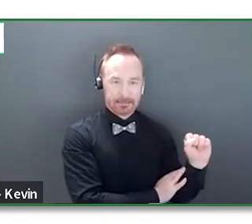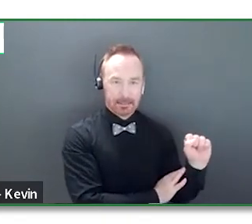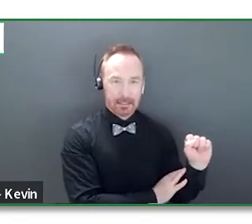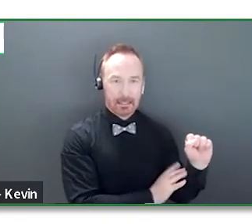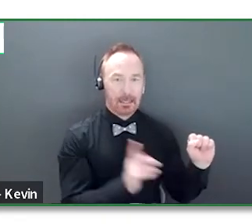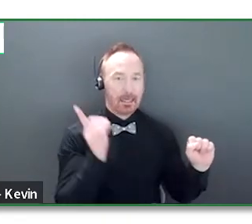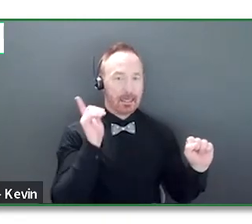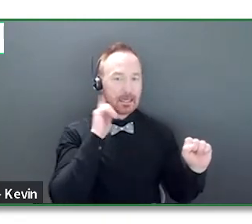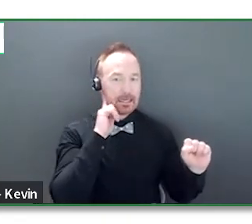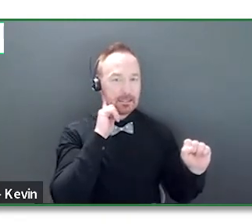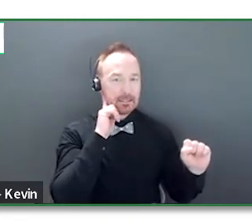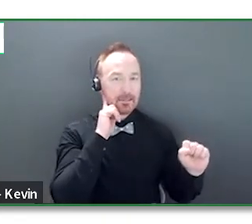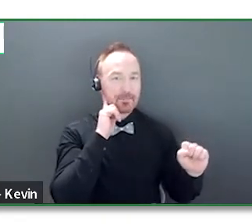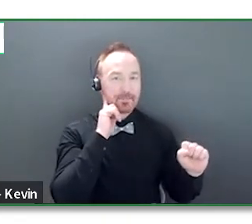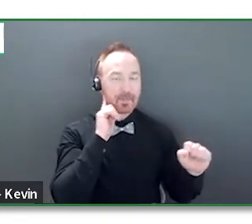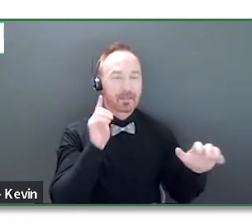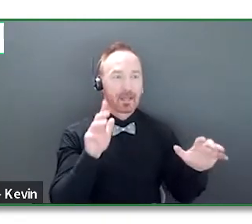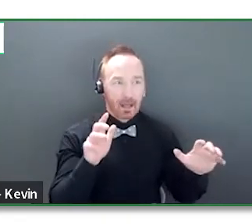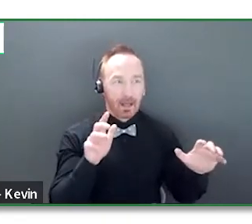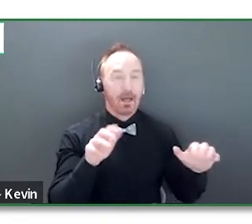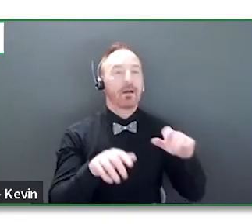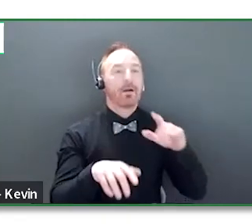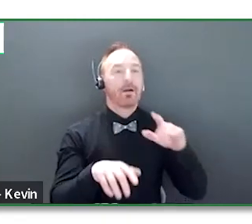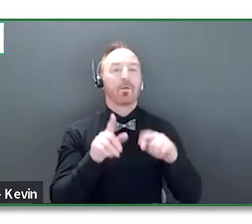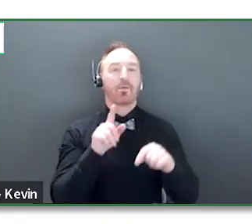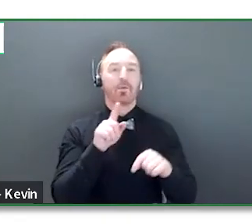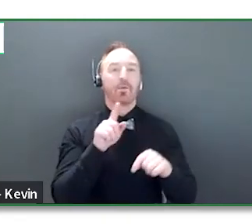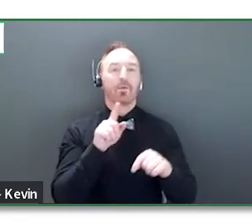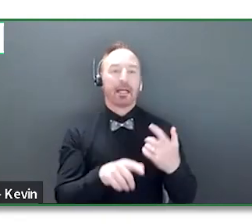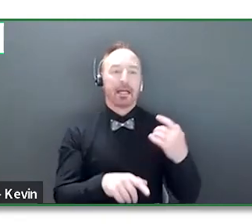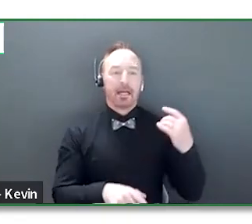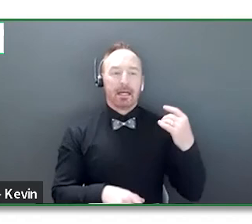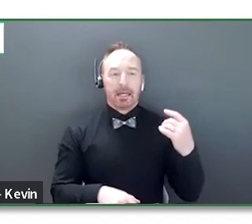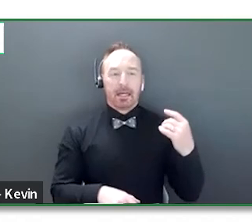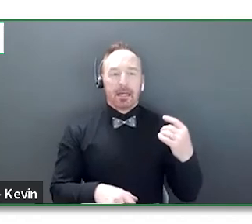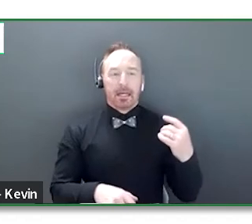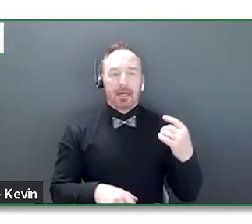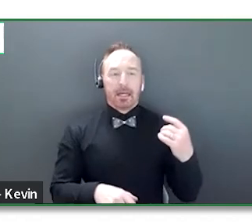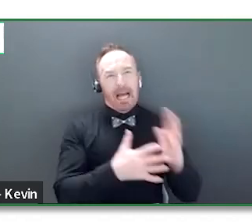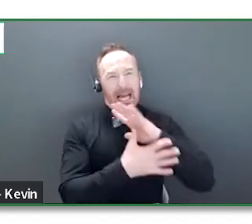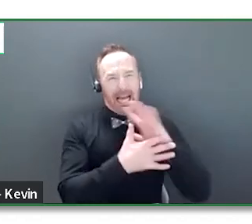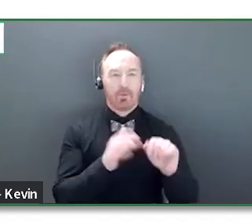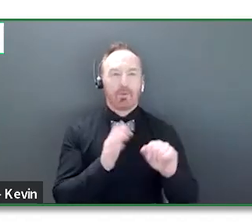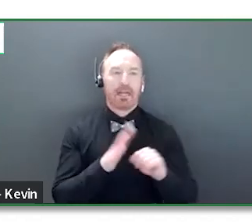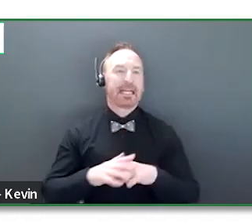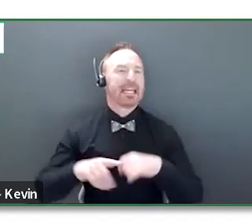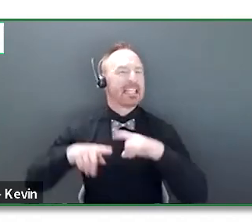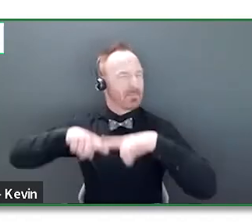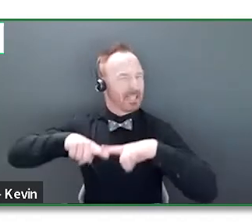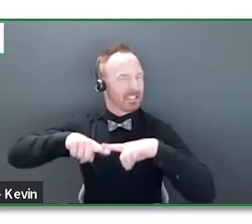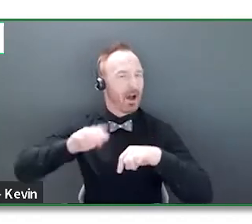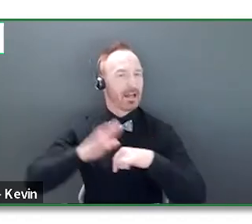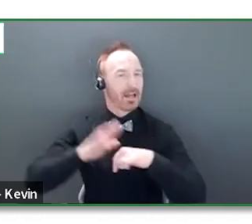there's a priority by more popular place if I can say it like that because you're talking about number of visitors like I don't think that's what we want to do um.